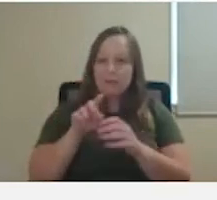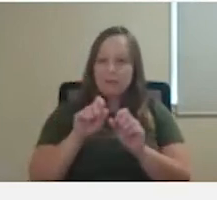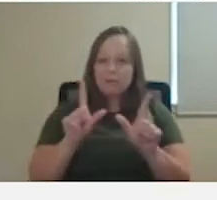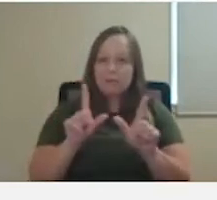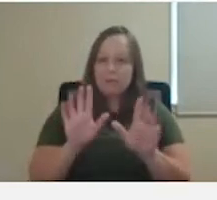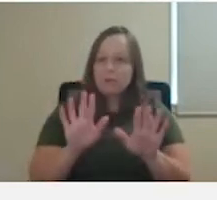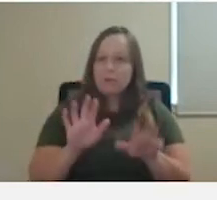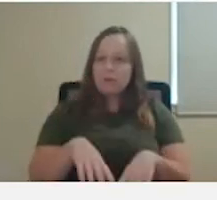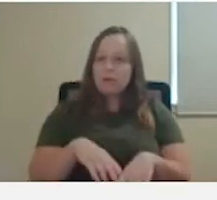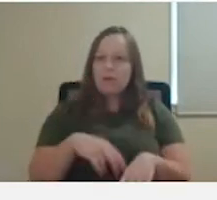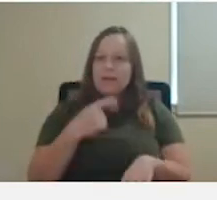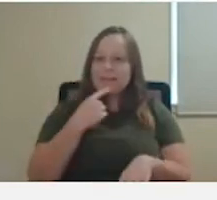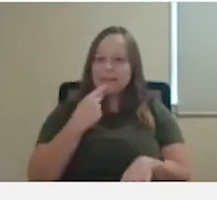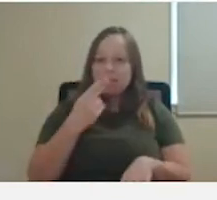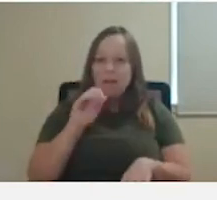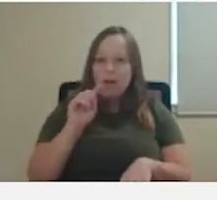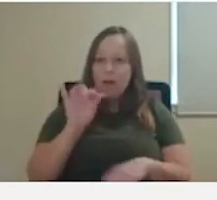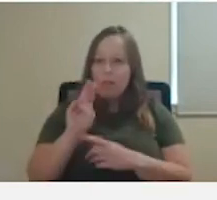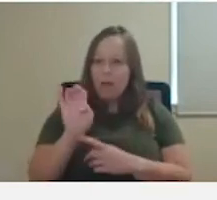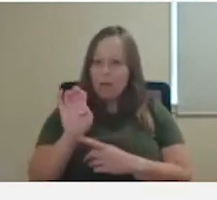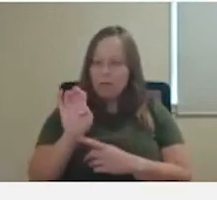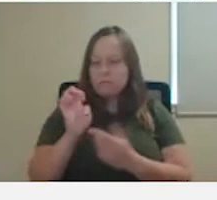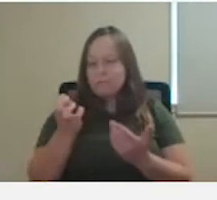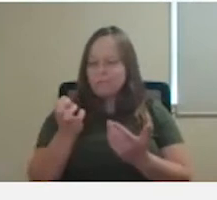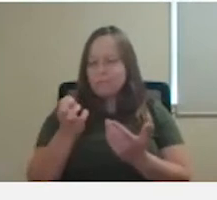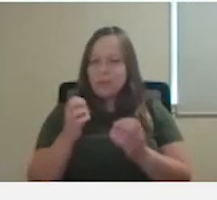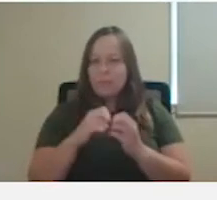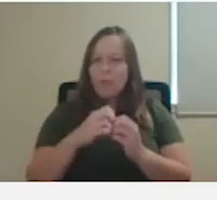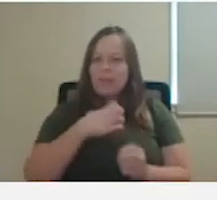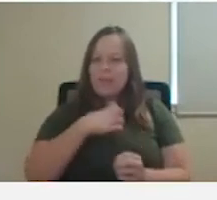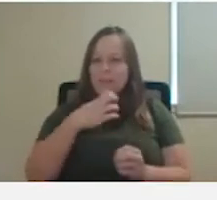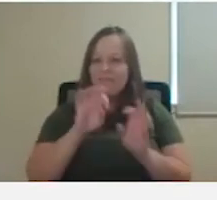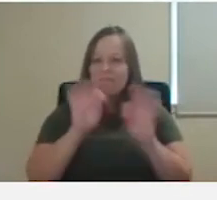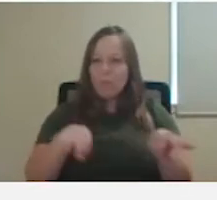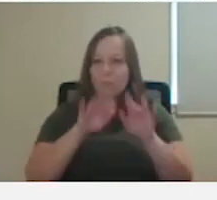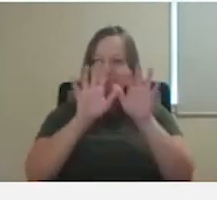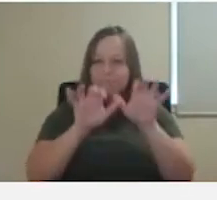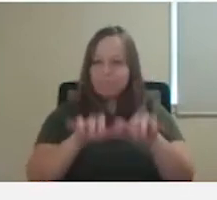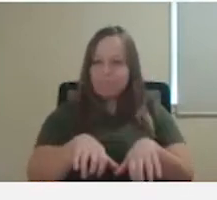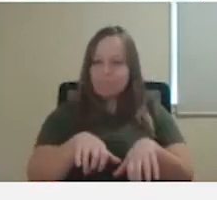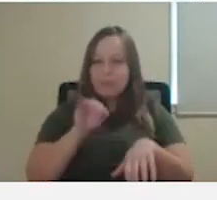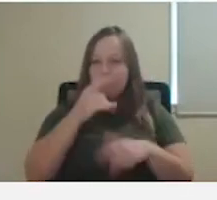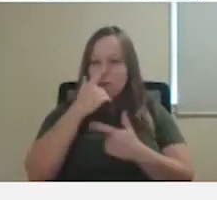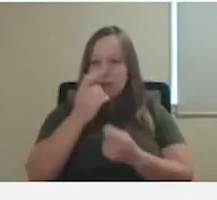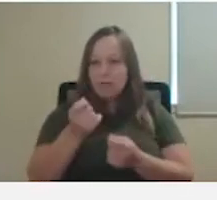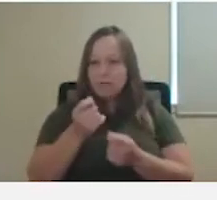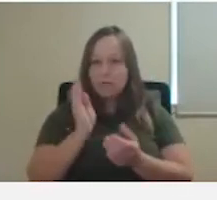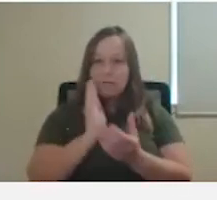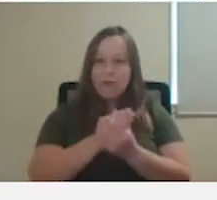because it says "hotline," it's more of a complaint form. And if you're interested in filing an AG's complaint,